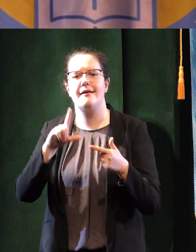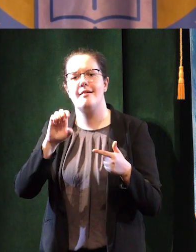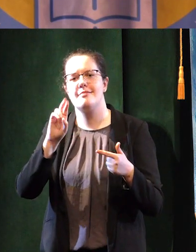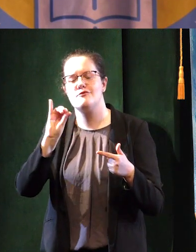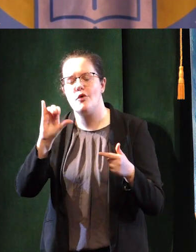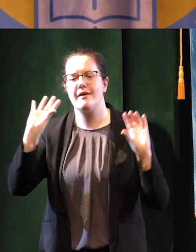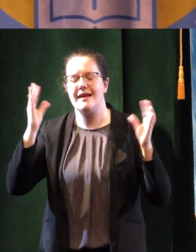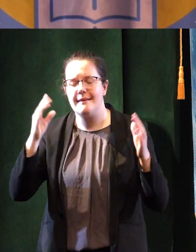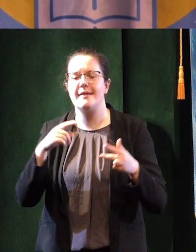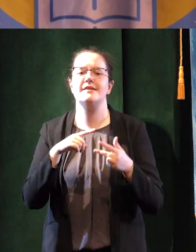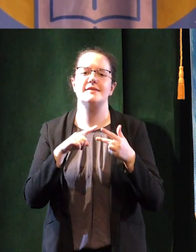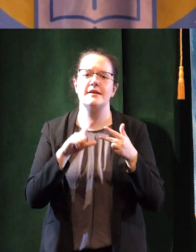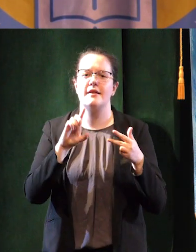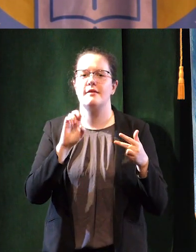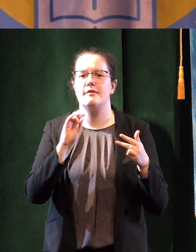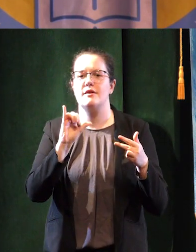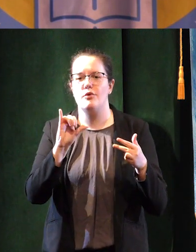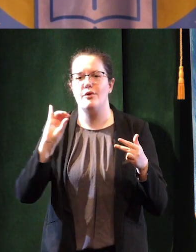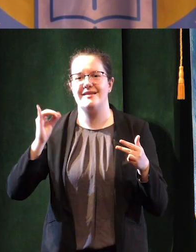Catholic Church as well as United Memorial Medical